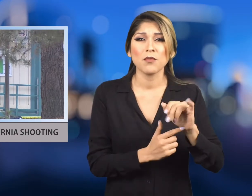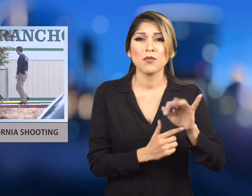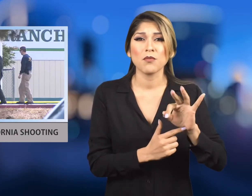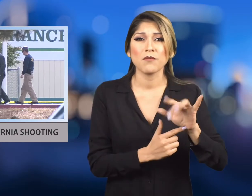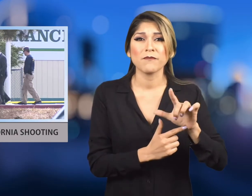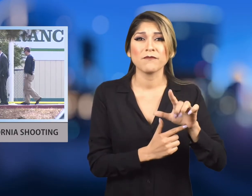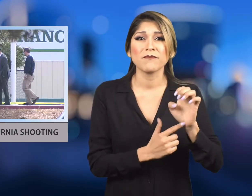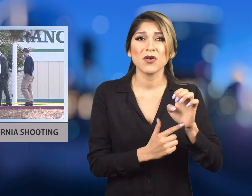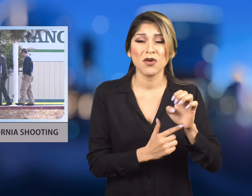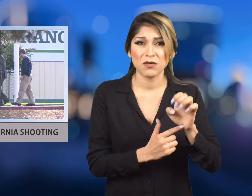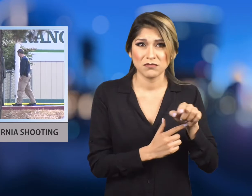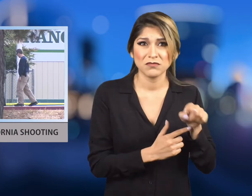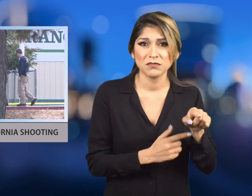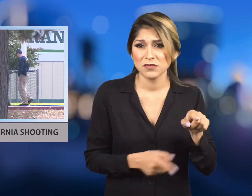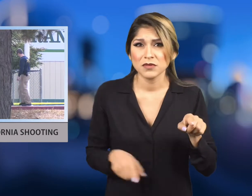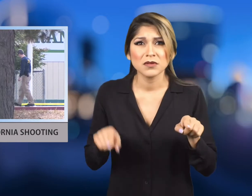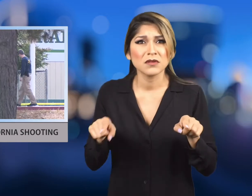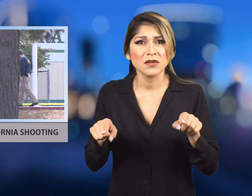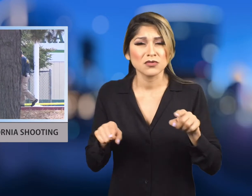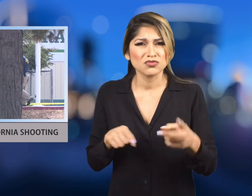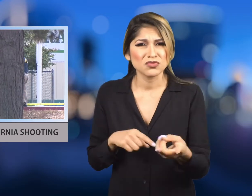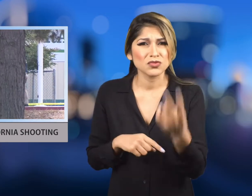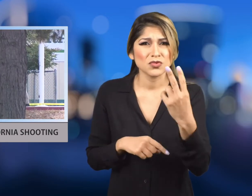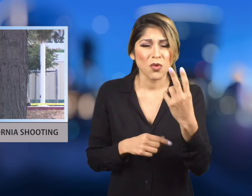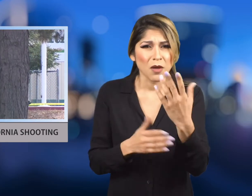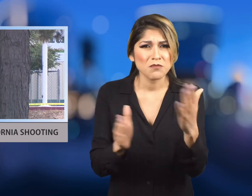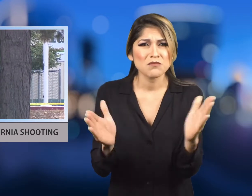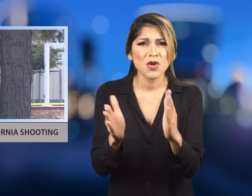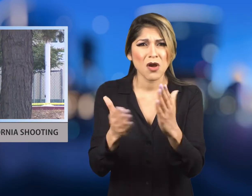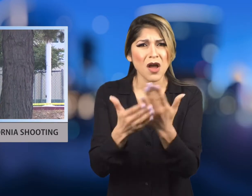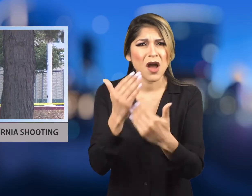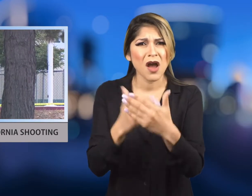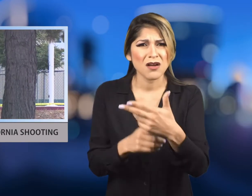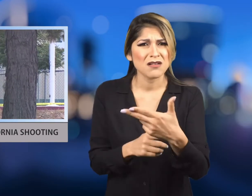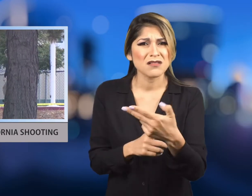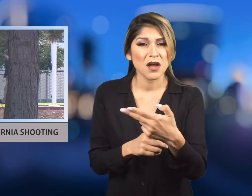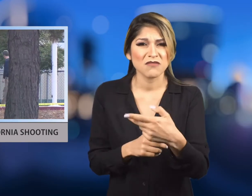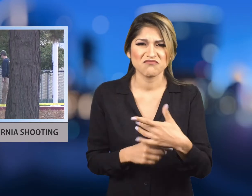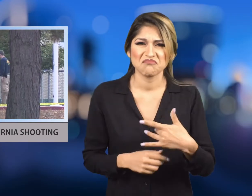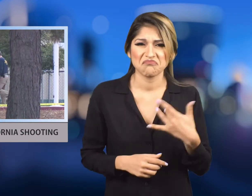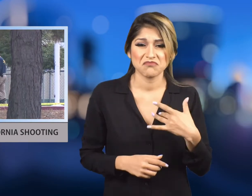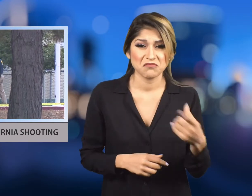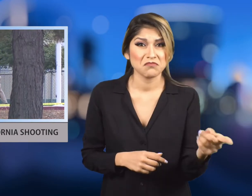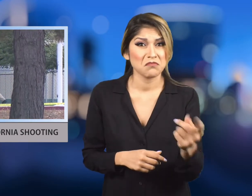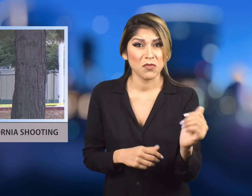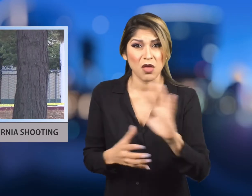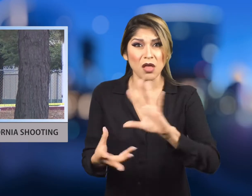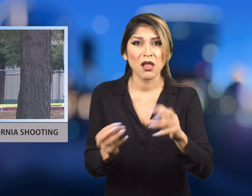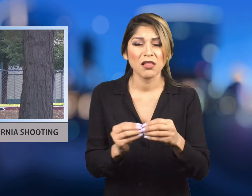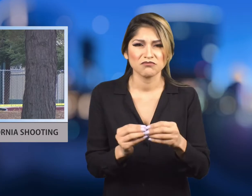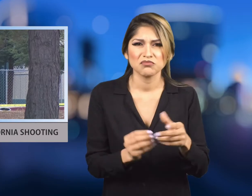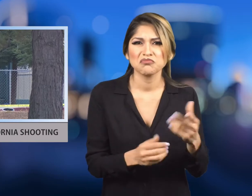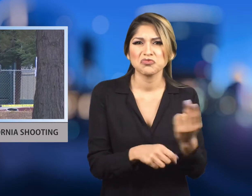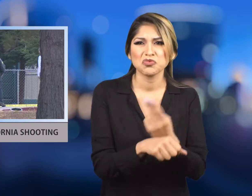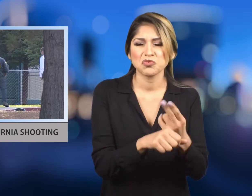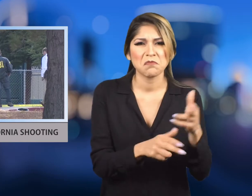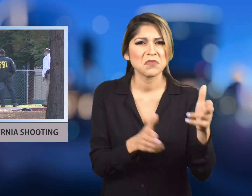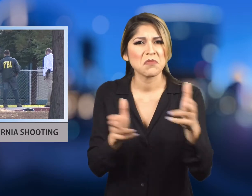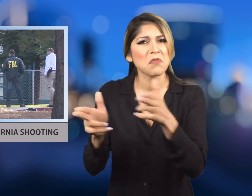rifle and two handguns believed to be used by the shooter.